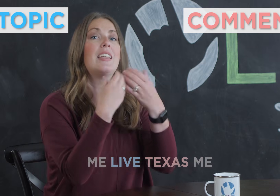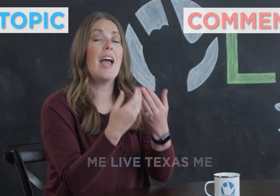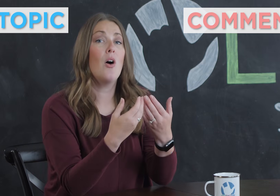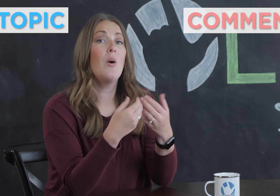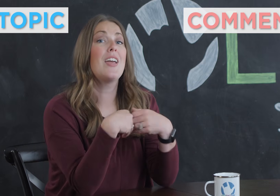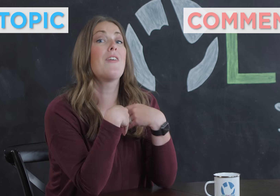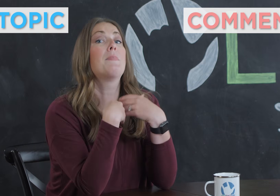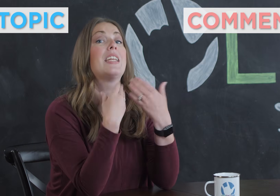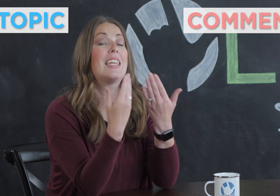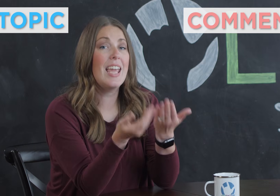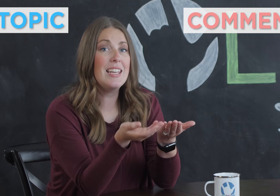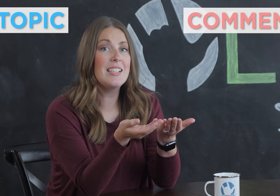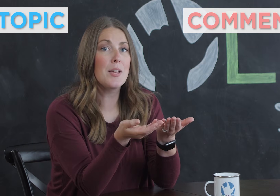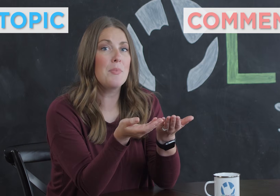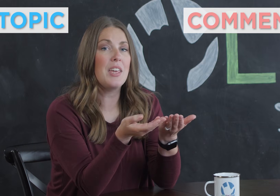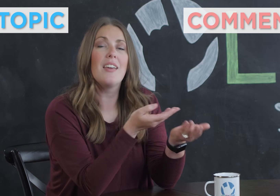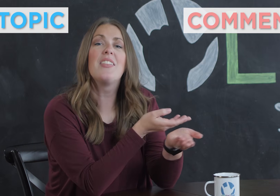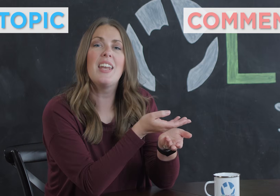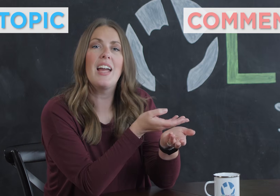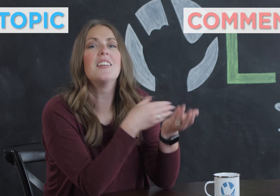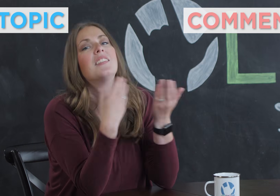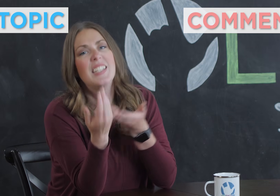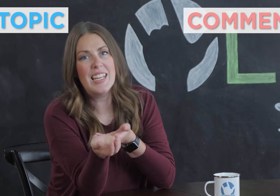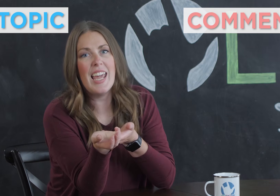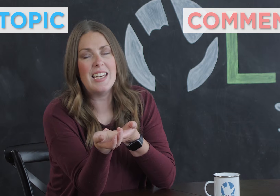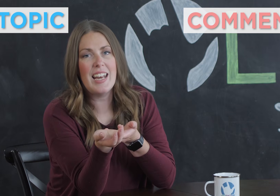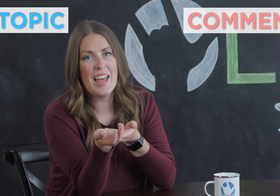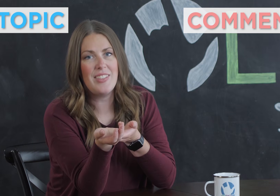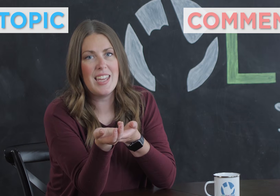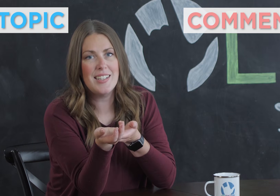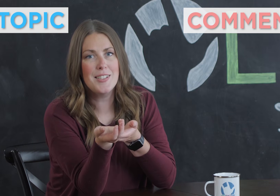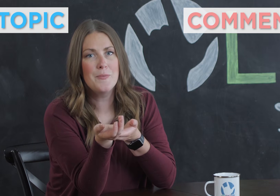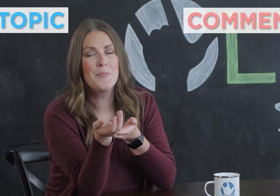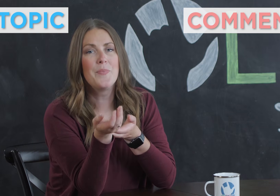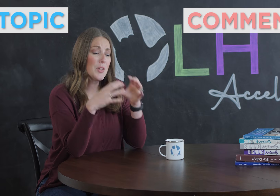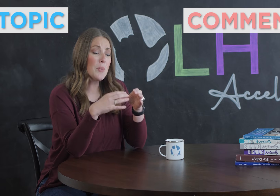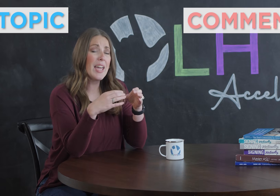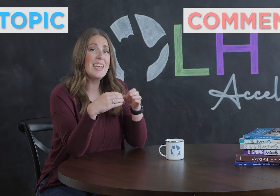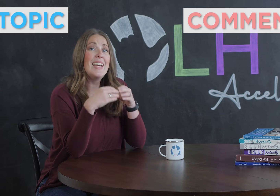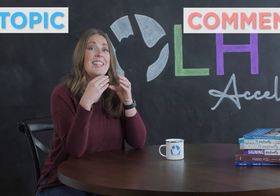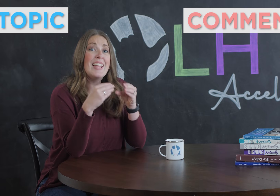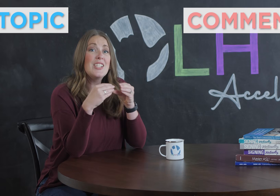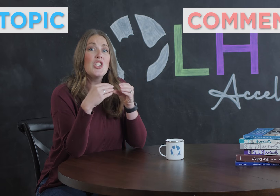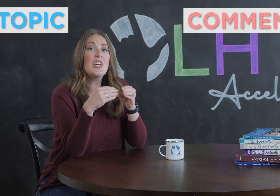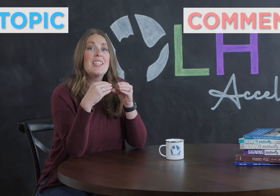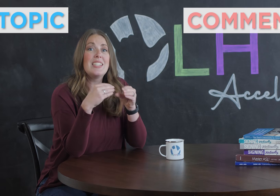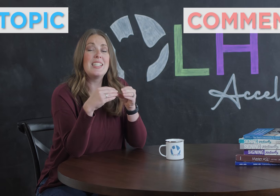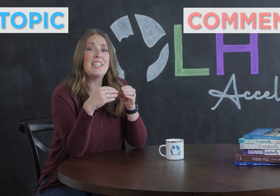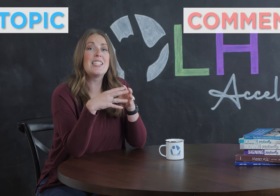Now if I'm negating something then I'd negate it at the end. Okay let's look at the sentence,